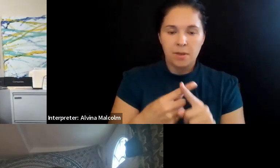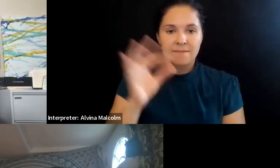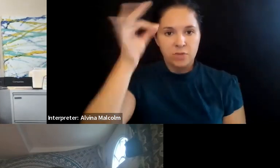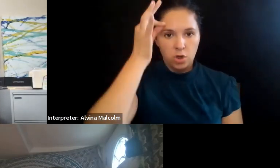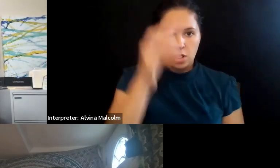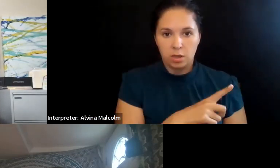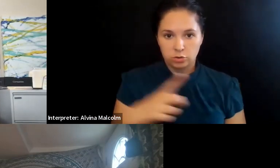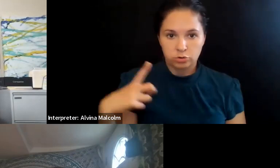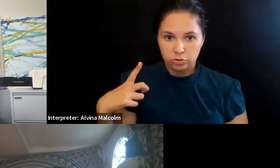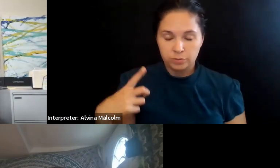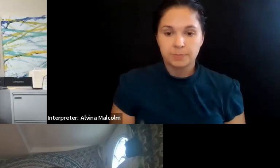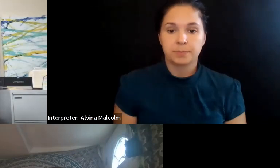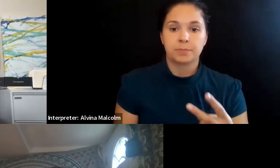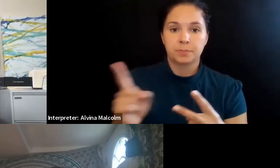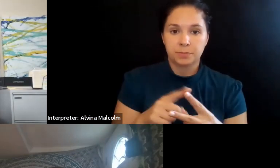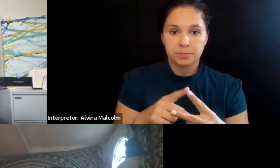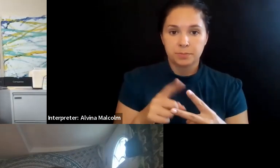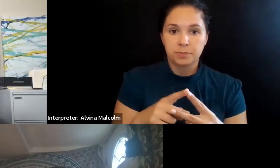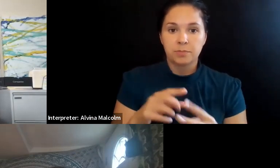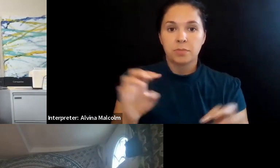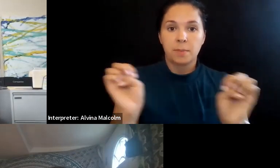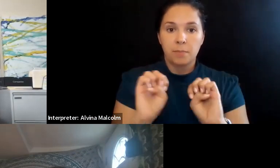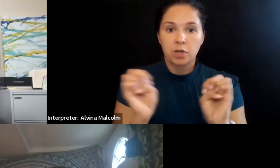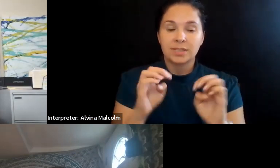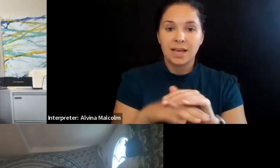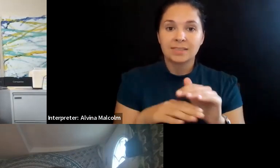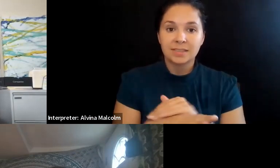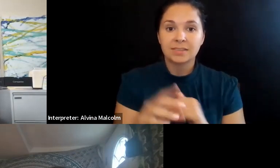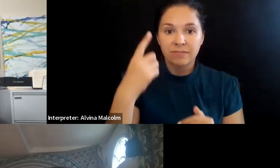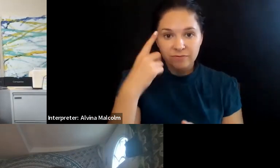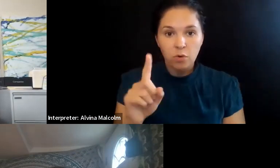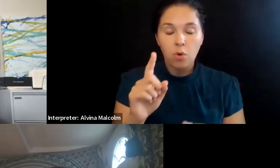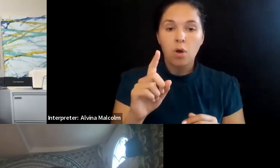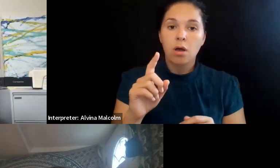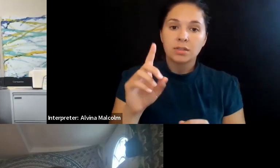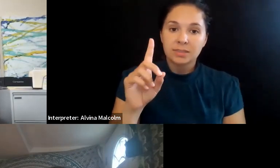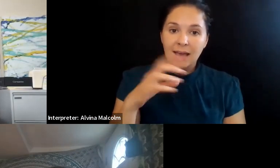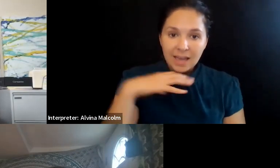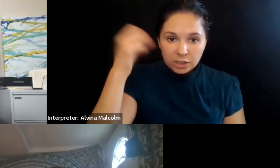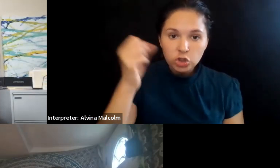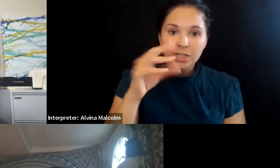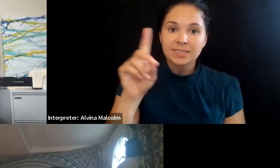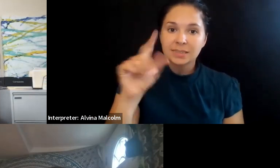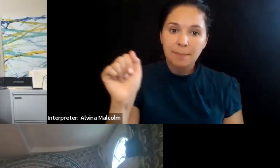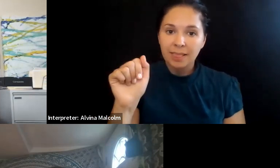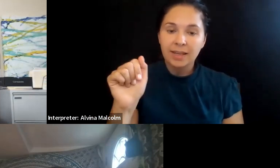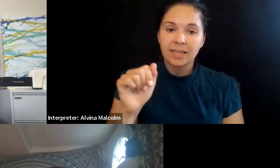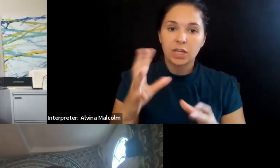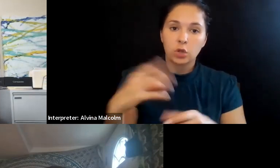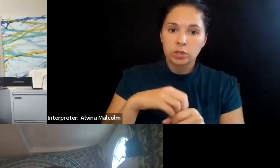respond. I put a link in the chat to information about two pieces of federal